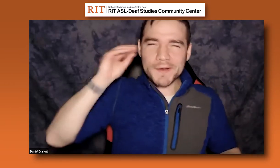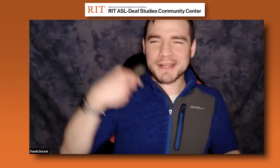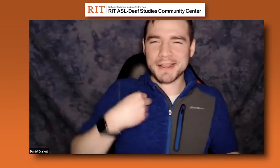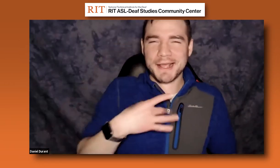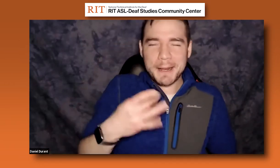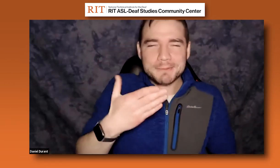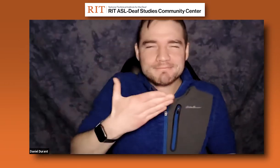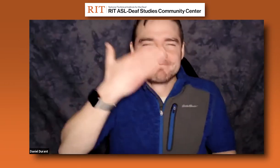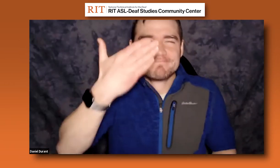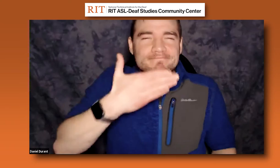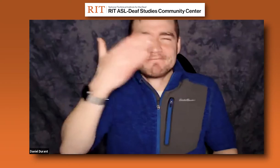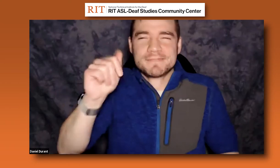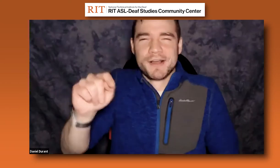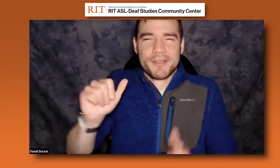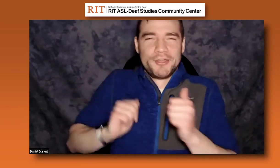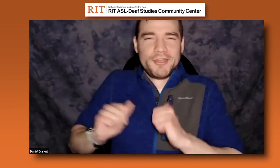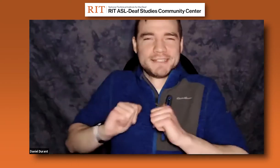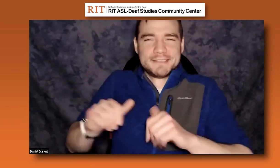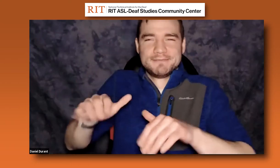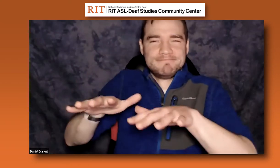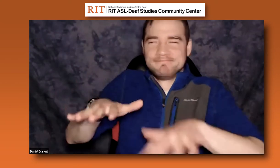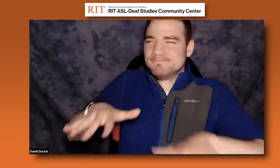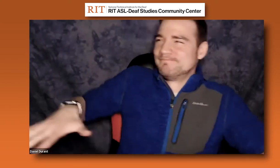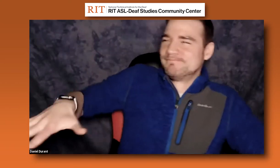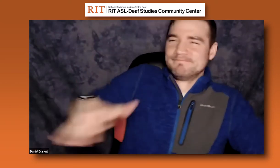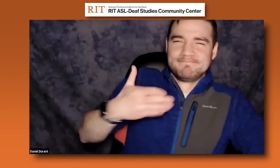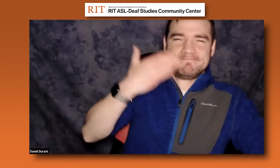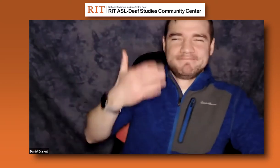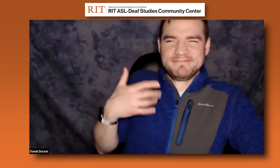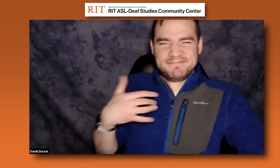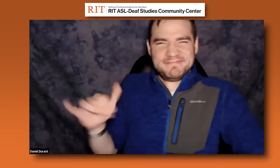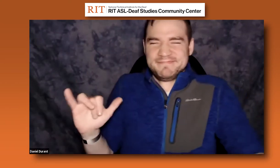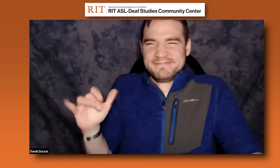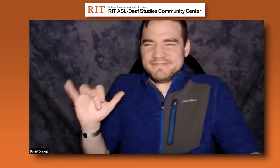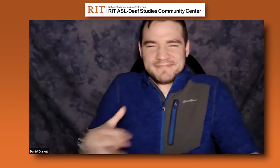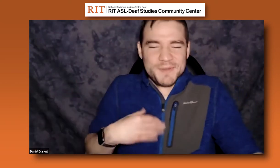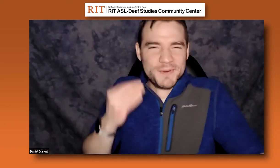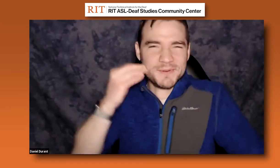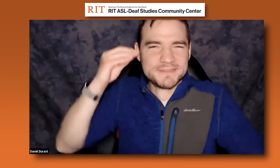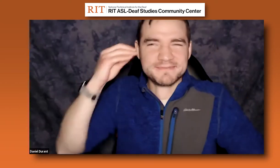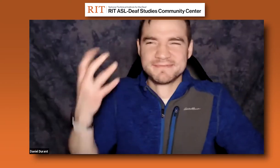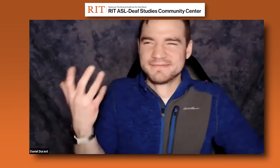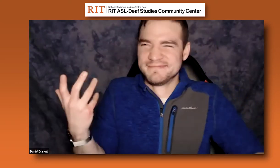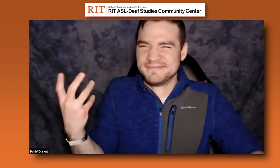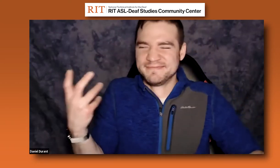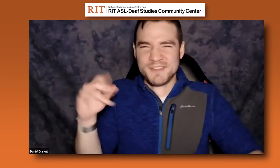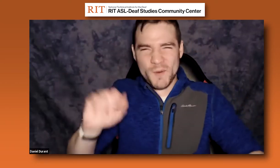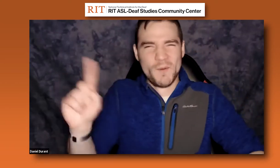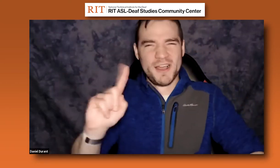It felt like home to me. It just--you know, it has, like, a smell, a very unique theater smell, and it just